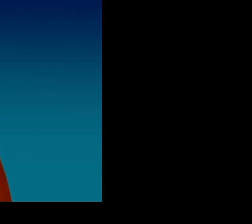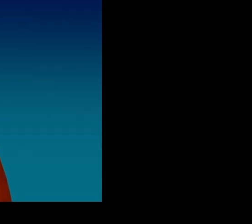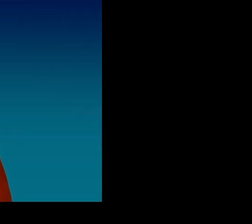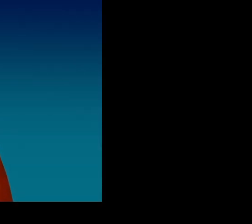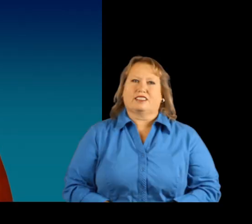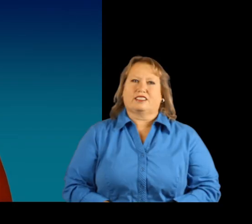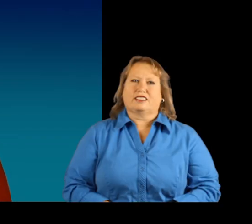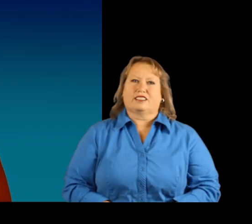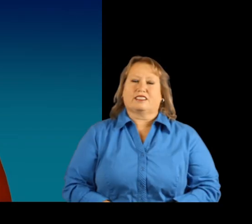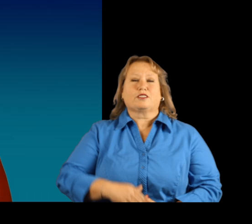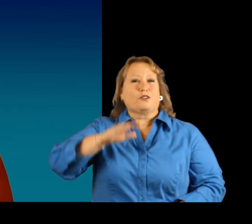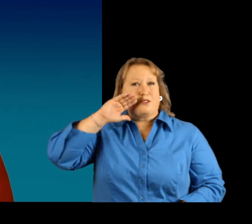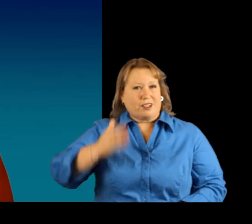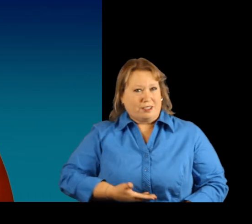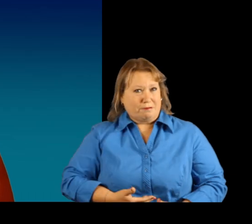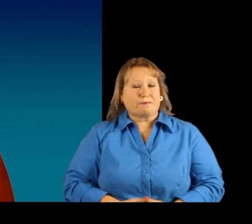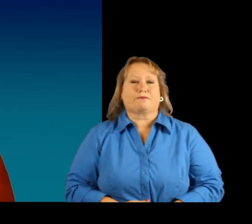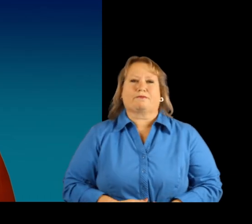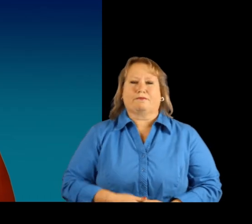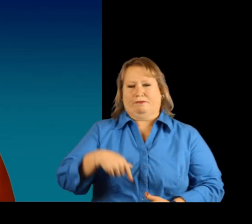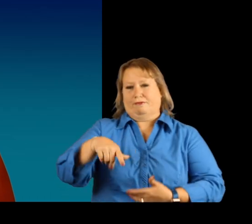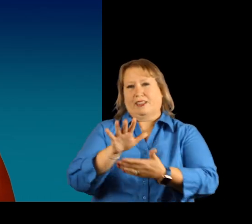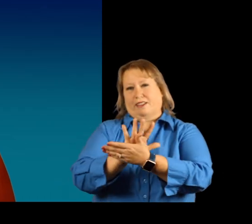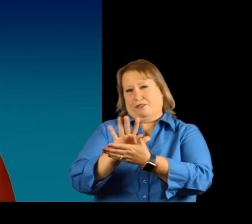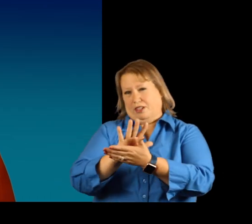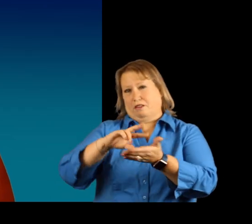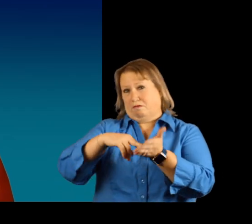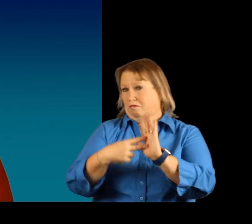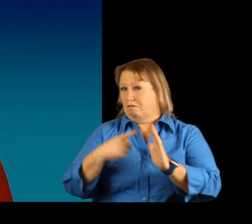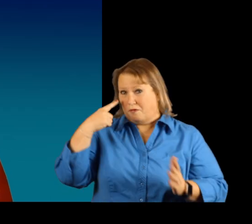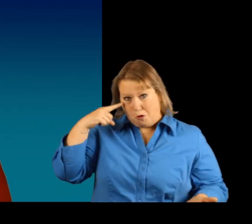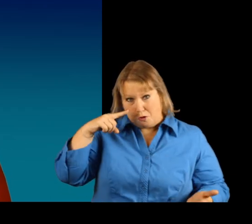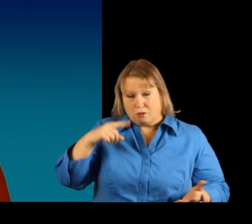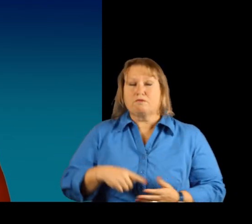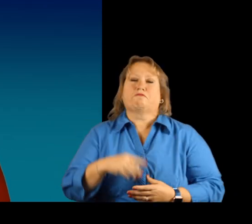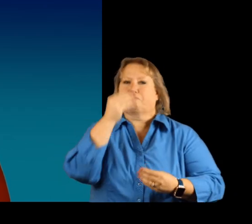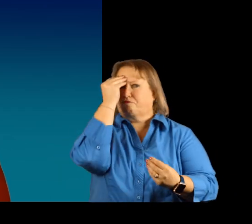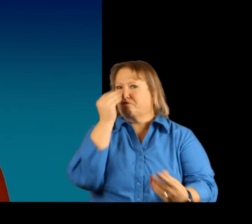Welcome! The following video is meant for informational purposes only. The video